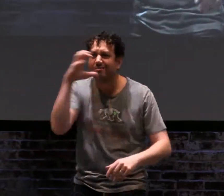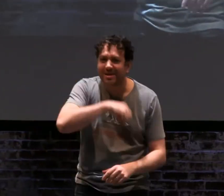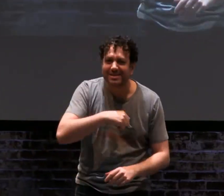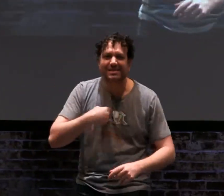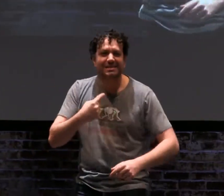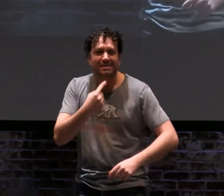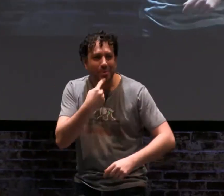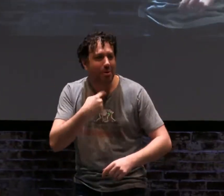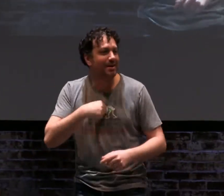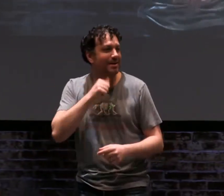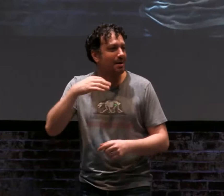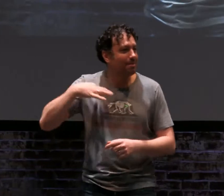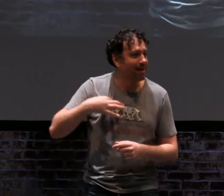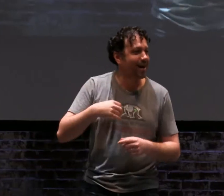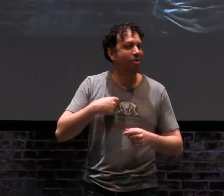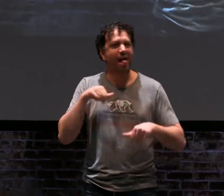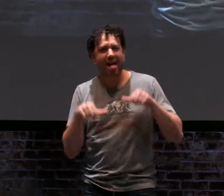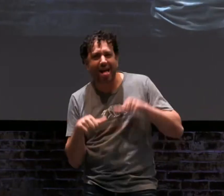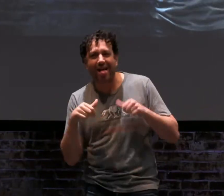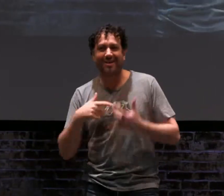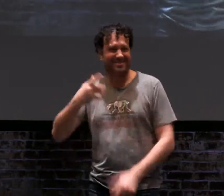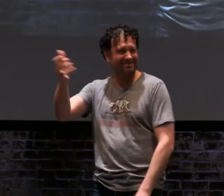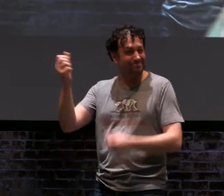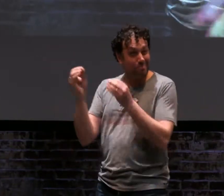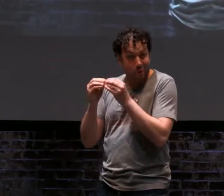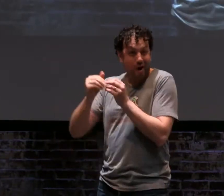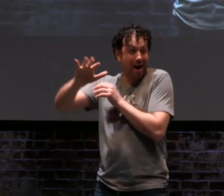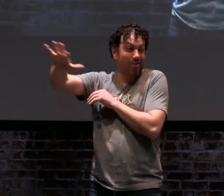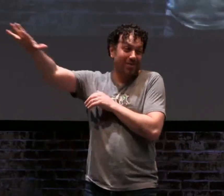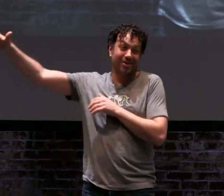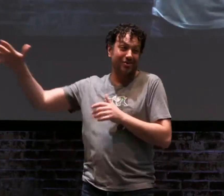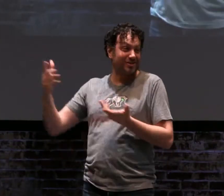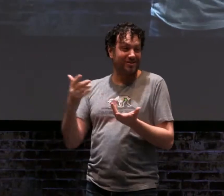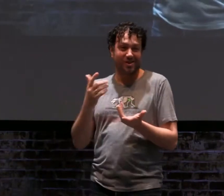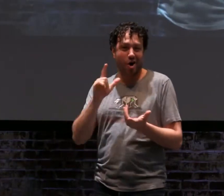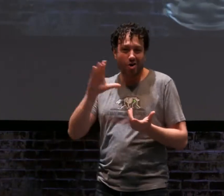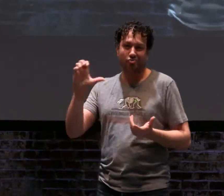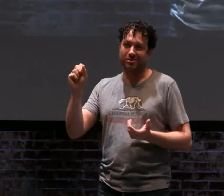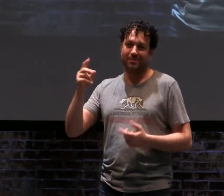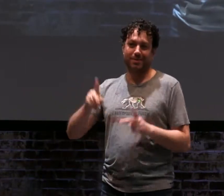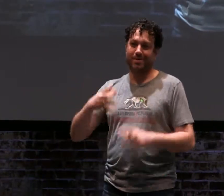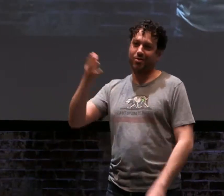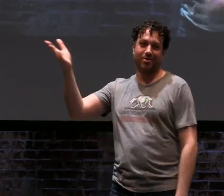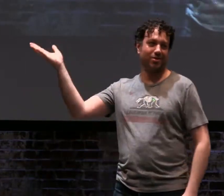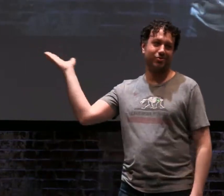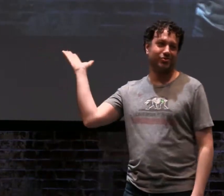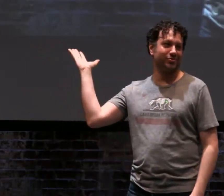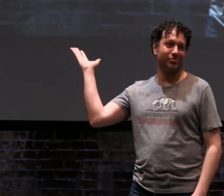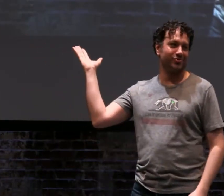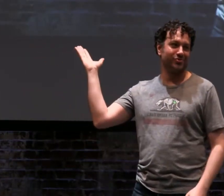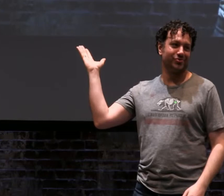and then there were many of those that didn't know about this and wasn't able to get their application. So there's a lot of resources still out there,